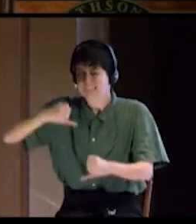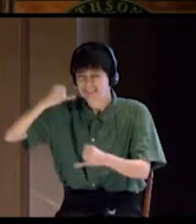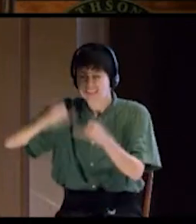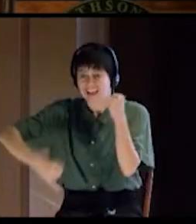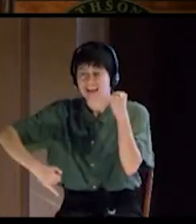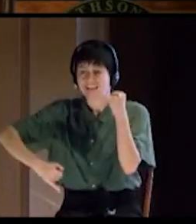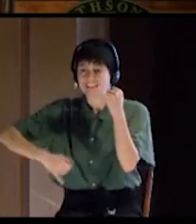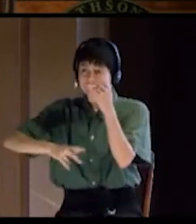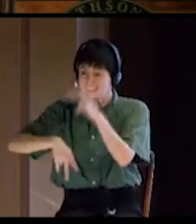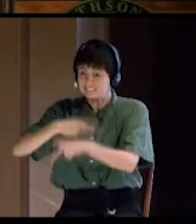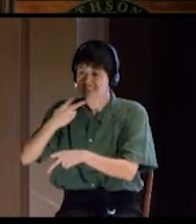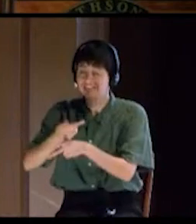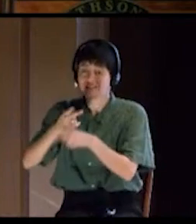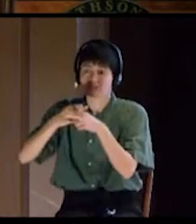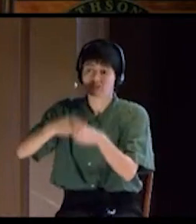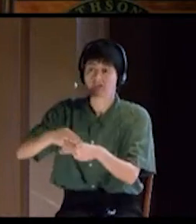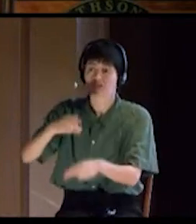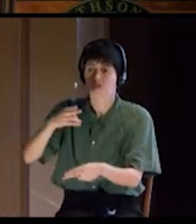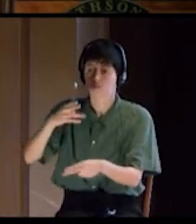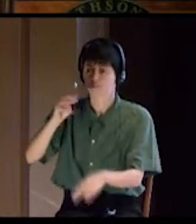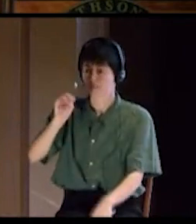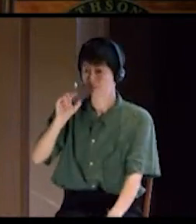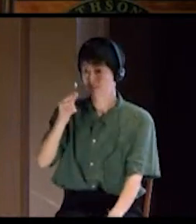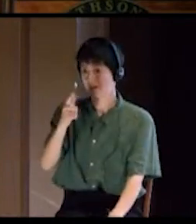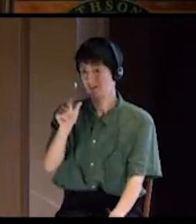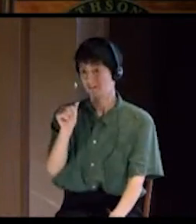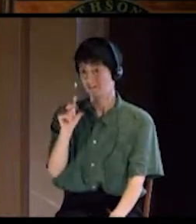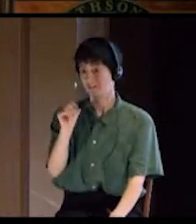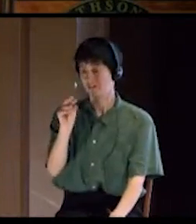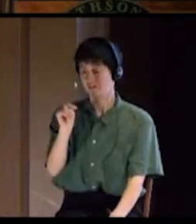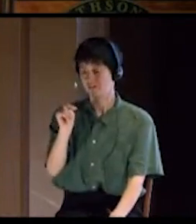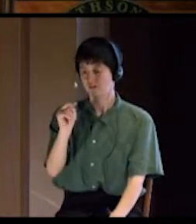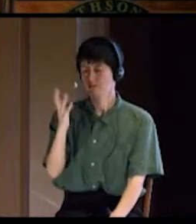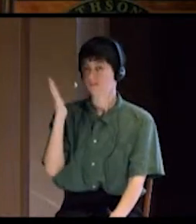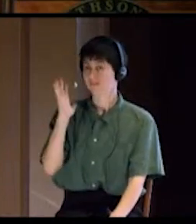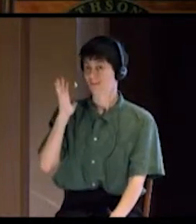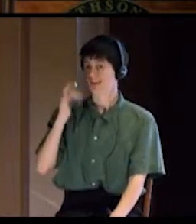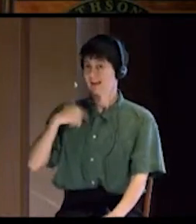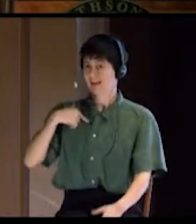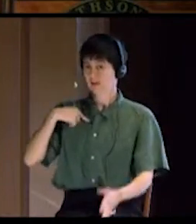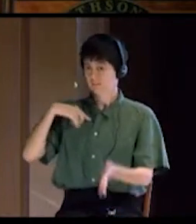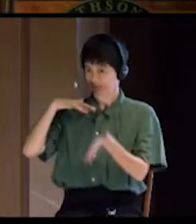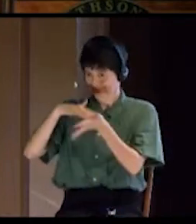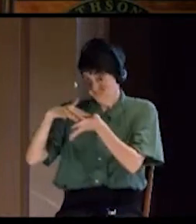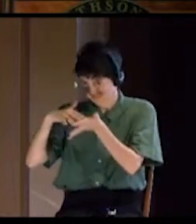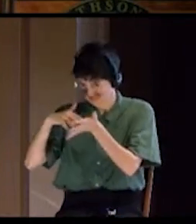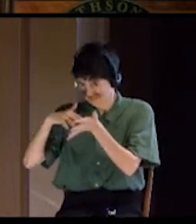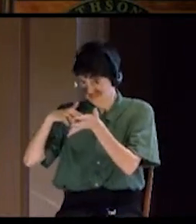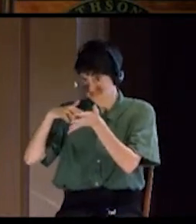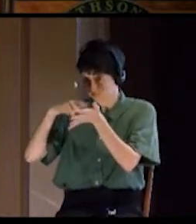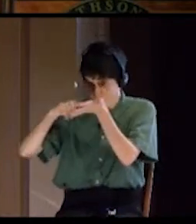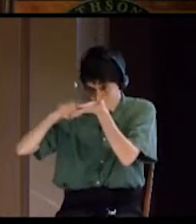And at the time, when I did the study, it had a different genus. So I apologize. The genus name is no longer valid.